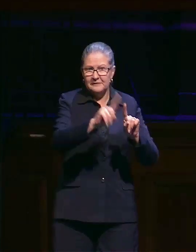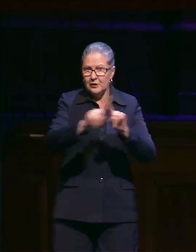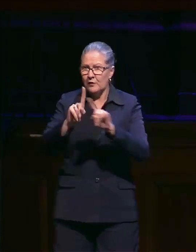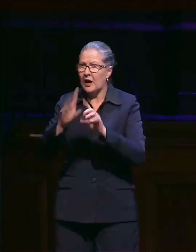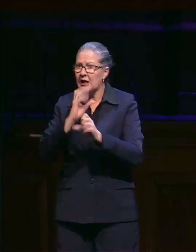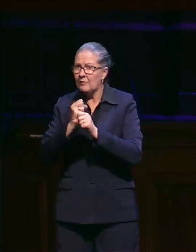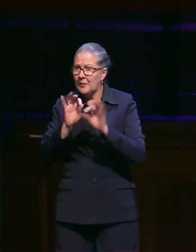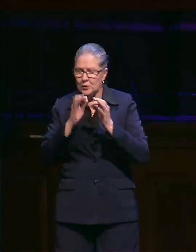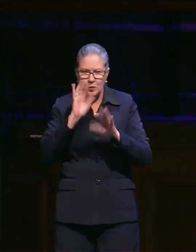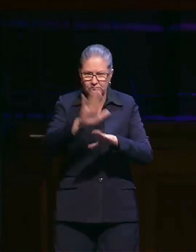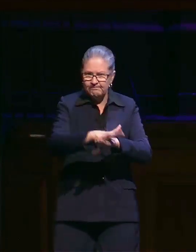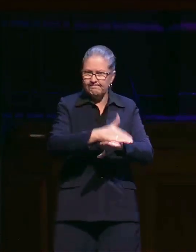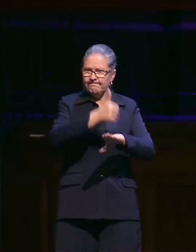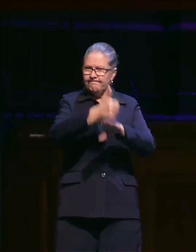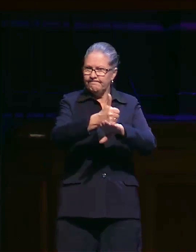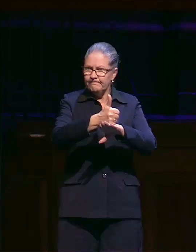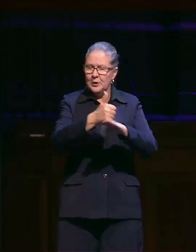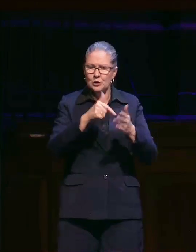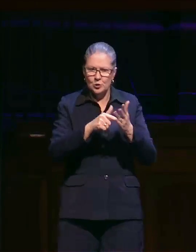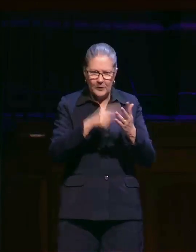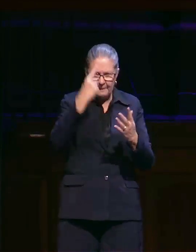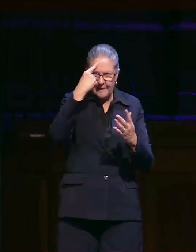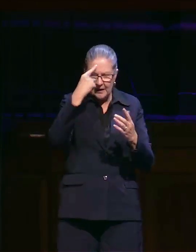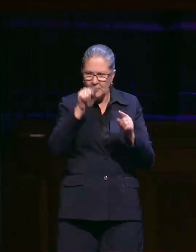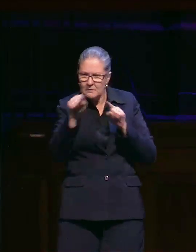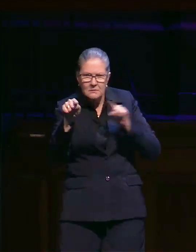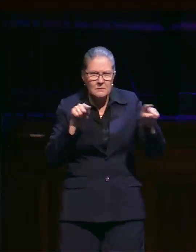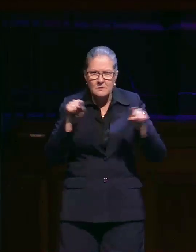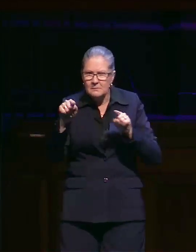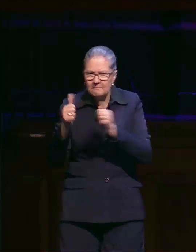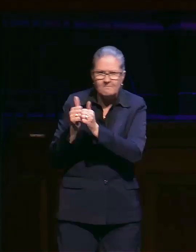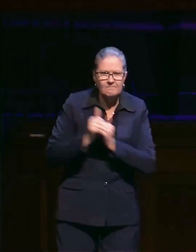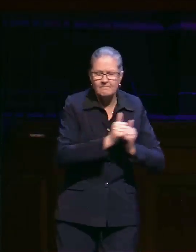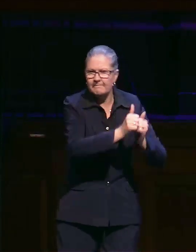established to tackle cross-cutting challenges now these boards or joint